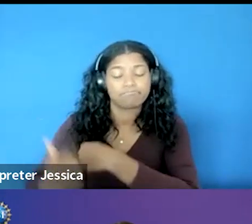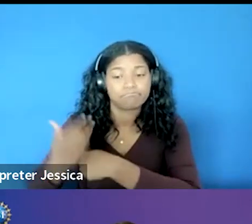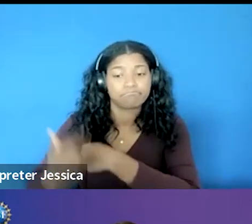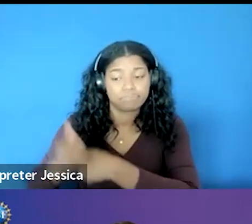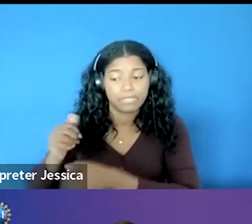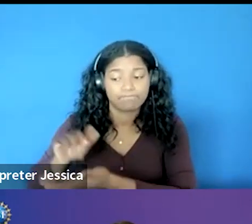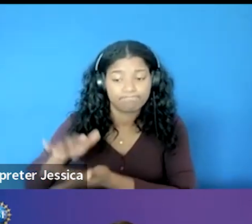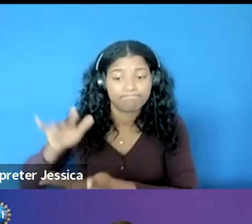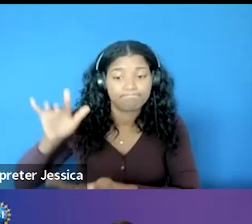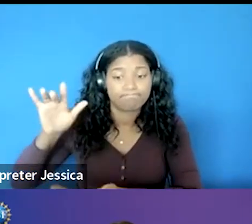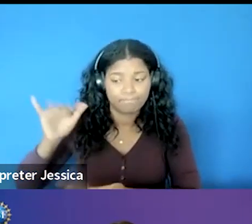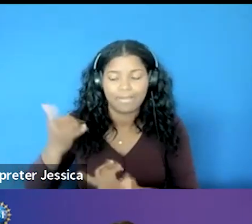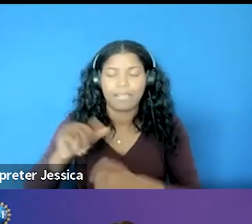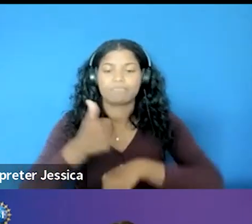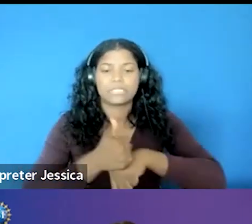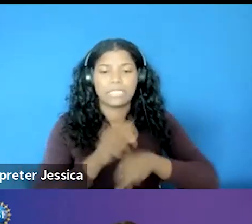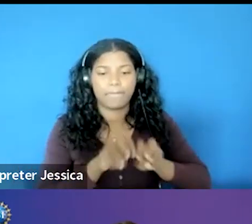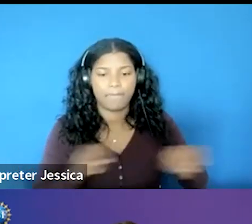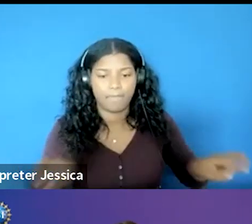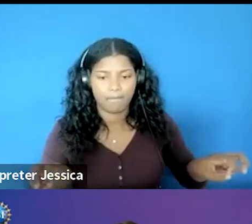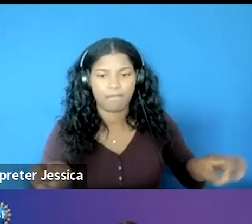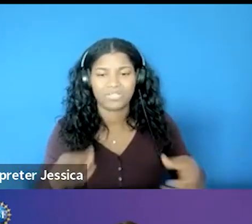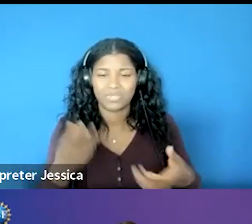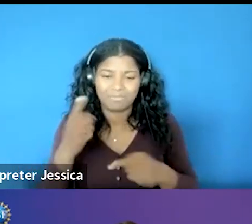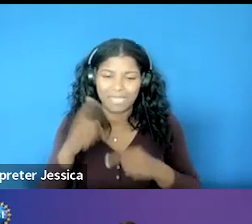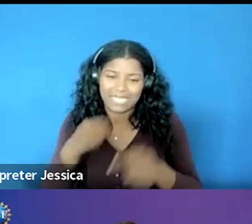And then we constitute a panel, so we cannot really tell you when that panel will be,